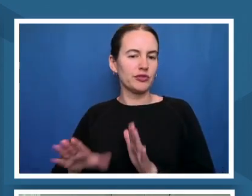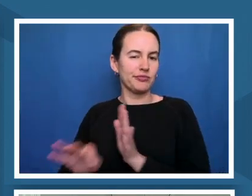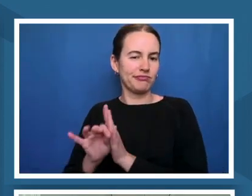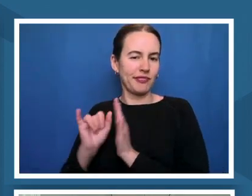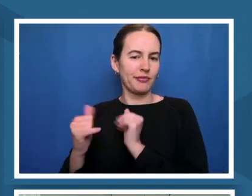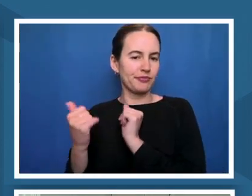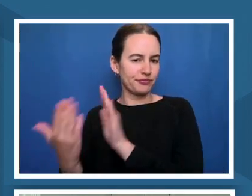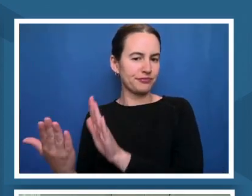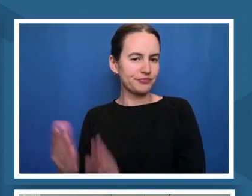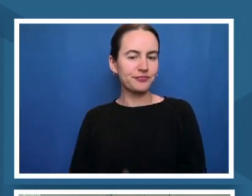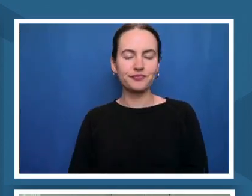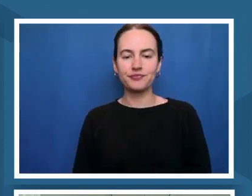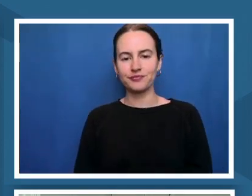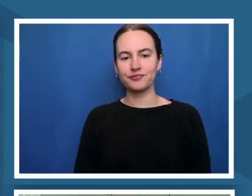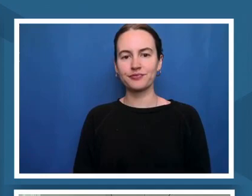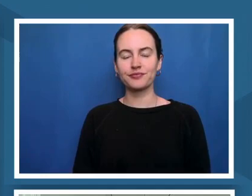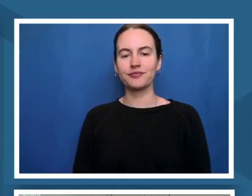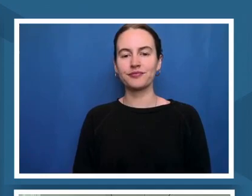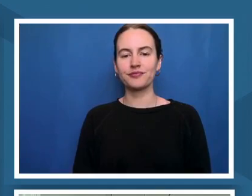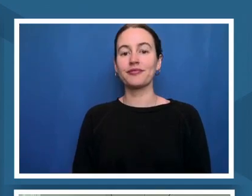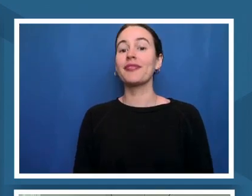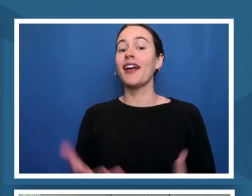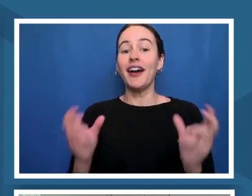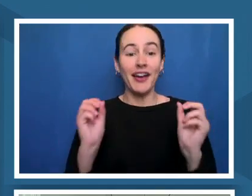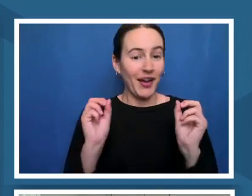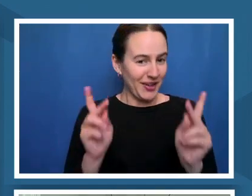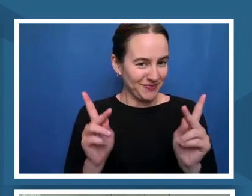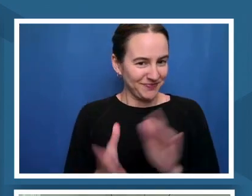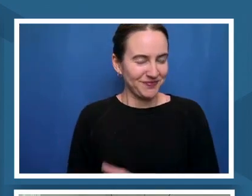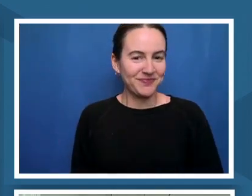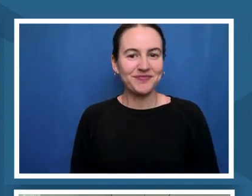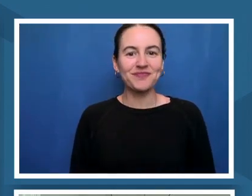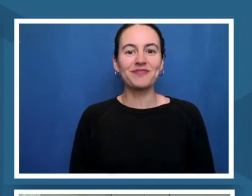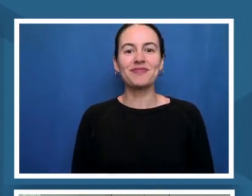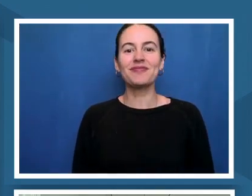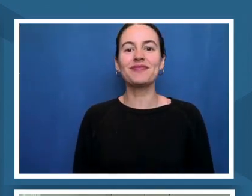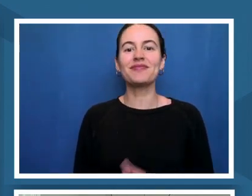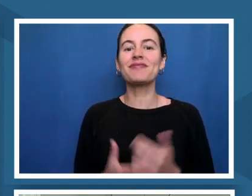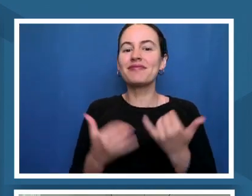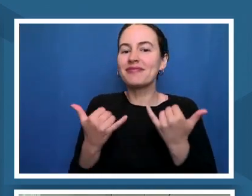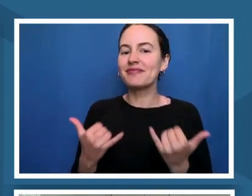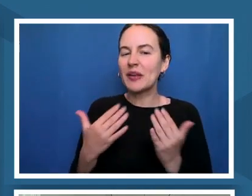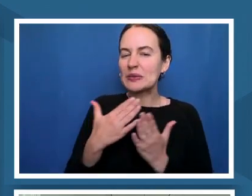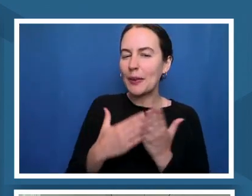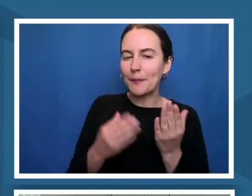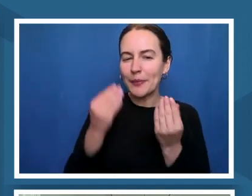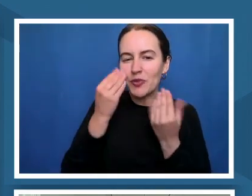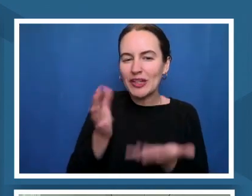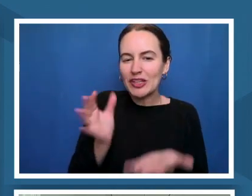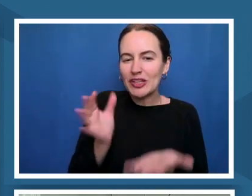okay so i'm going to give you a little smidge of